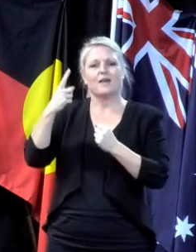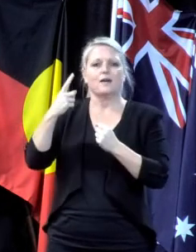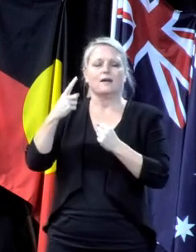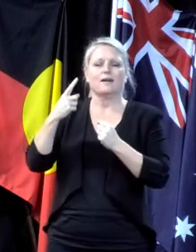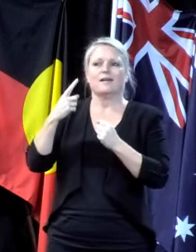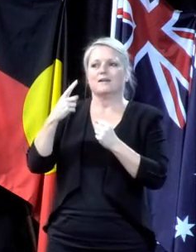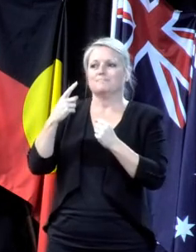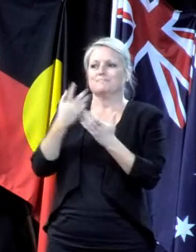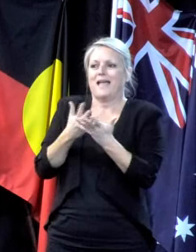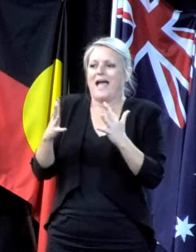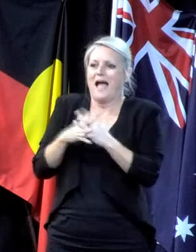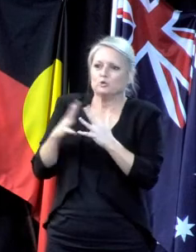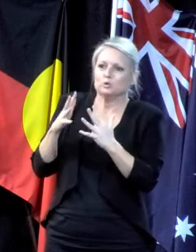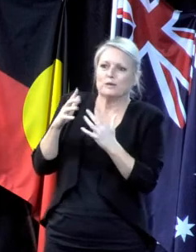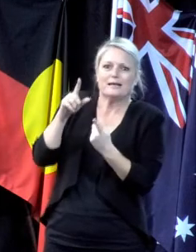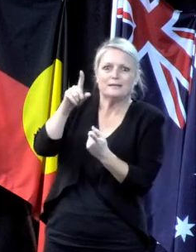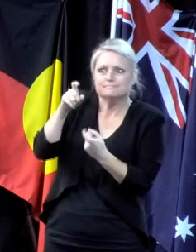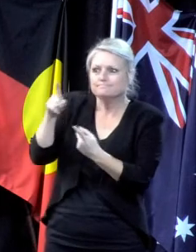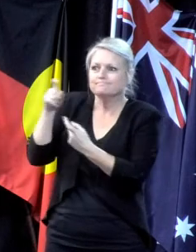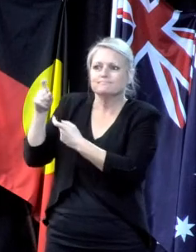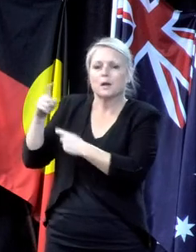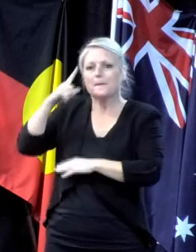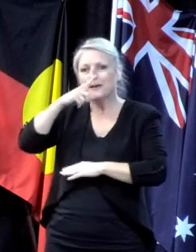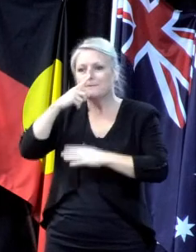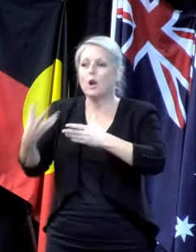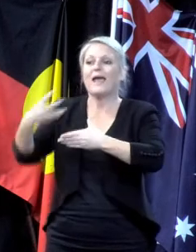and I think that’s a really important point to make.